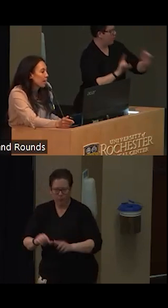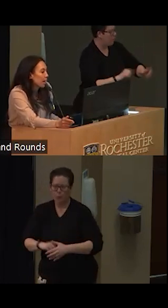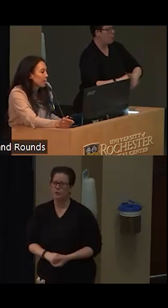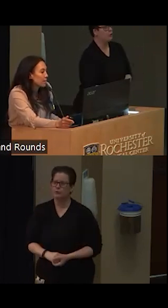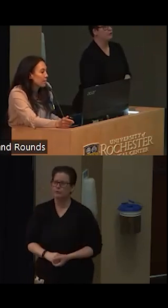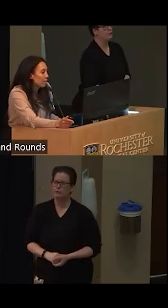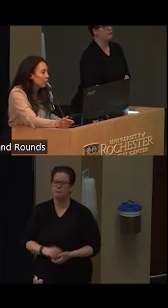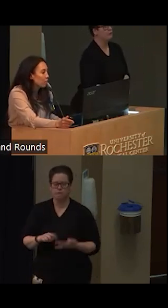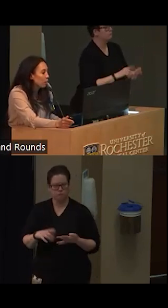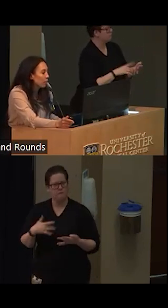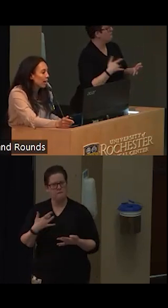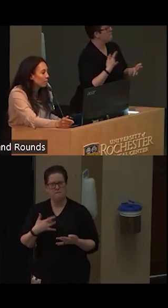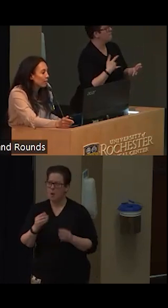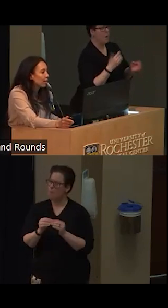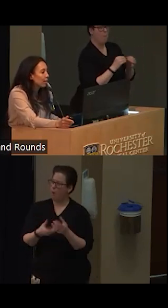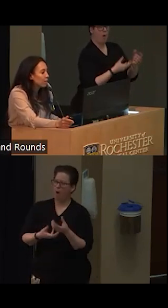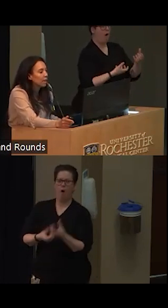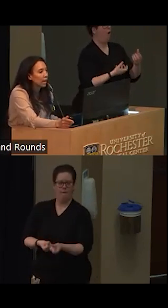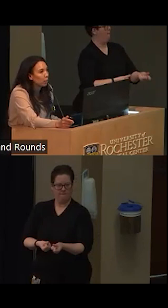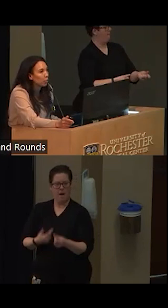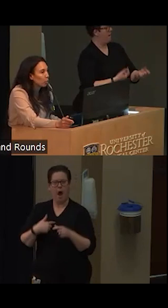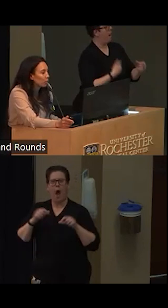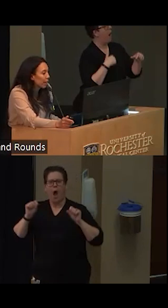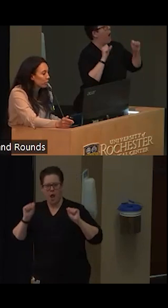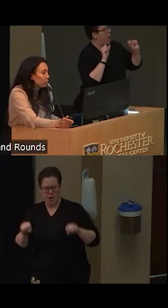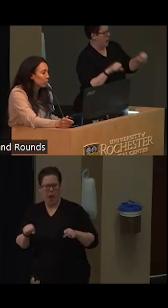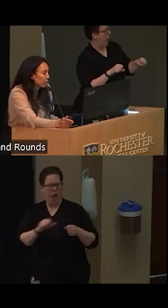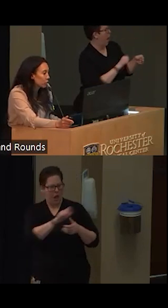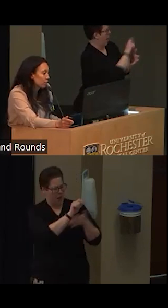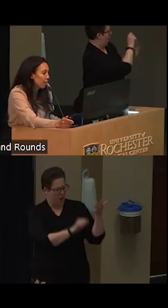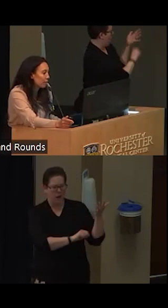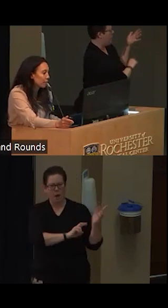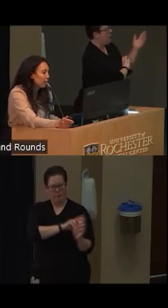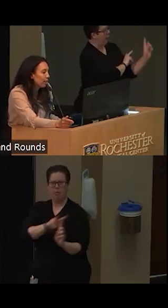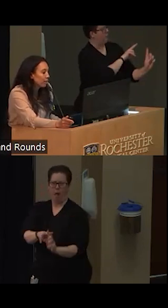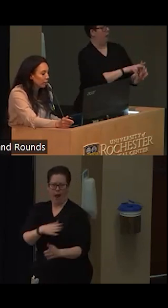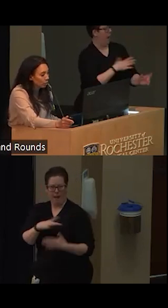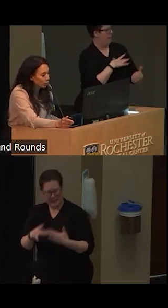um and they felt more confident in being able to apply it to both their leadership and clinical